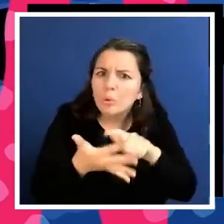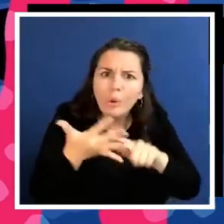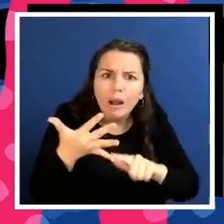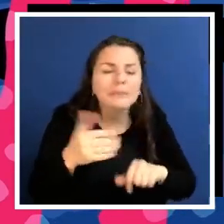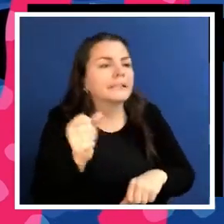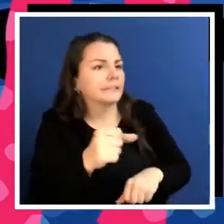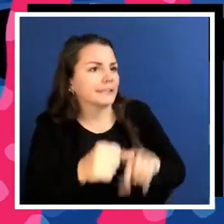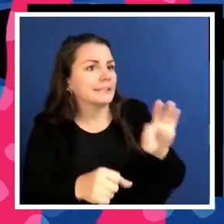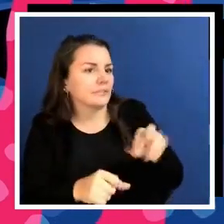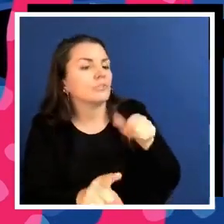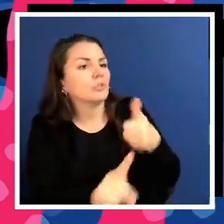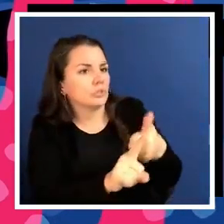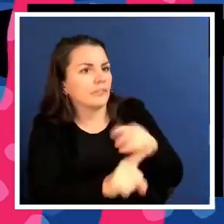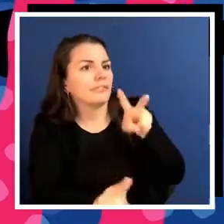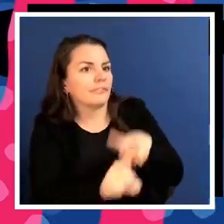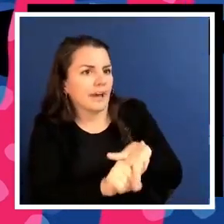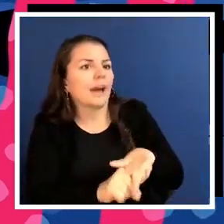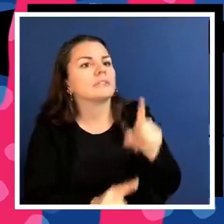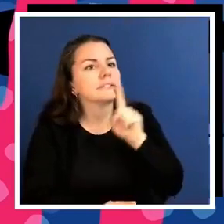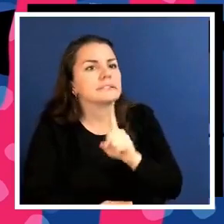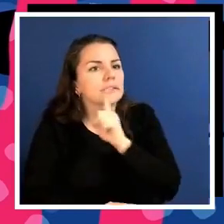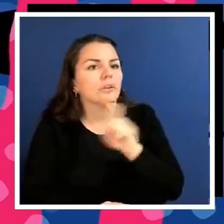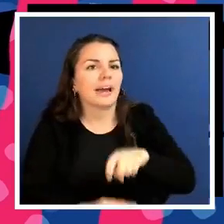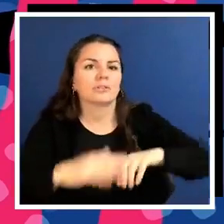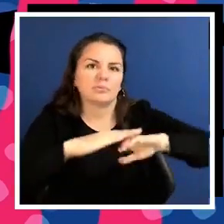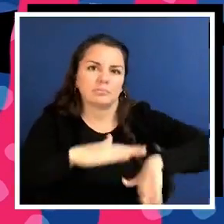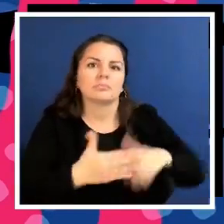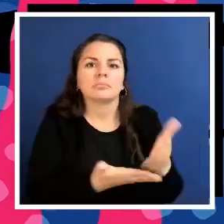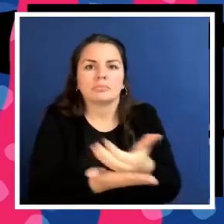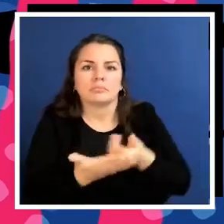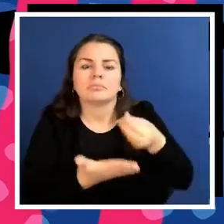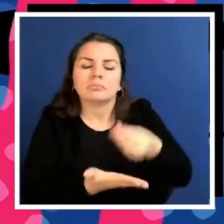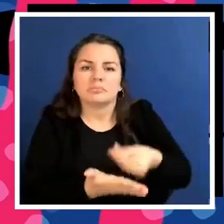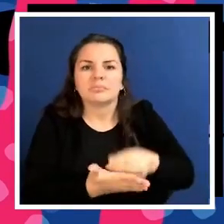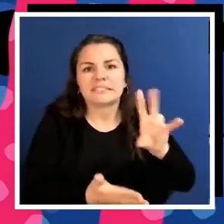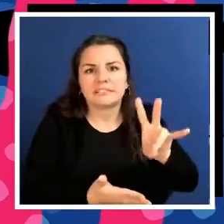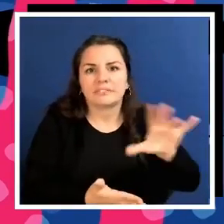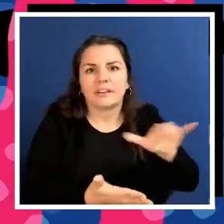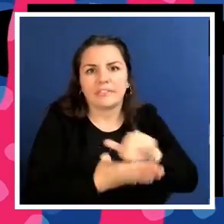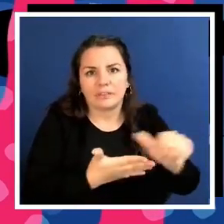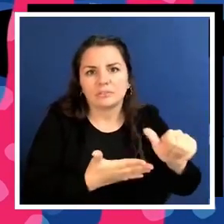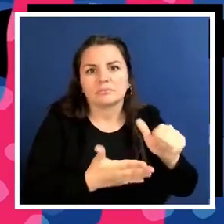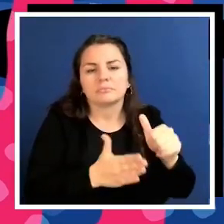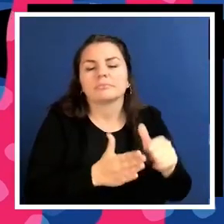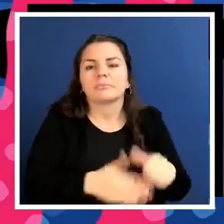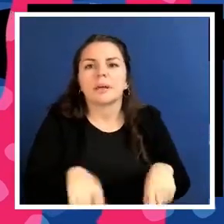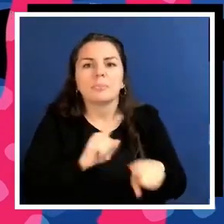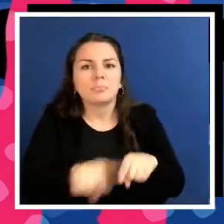I HAVE A FOUR-YEAR-OLD SON NUMBER STRUGGLING TO MAKE ENDS MEET. IS THERE ANYWAY YOU CAN HELP?